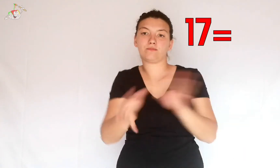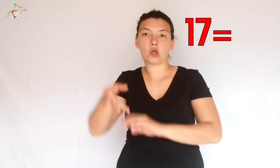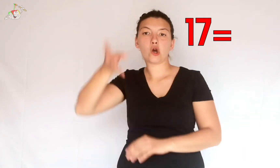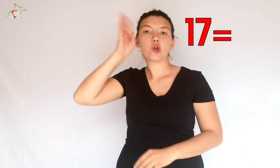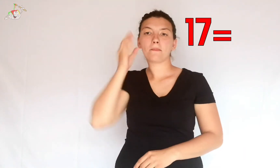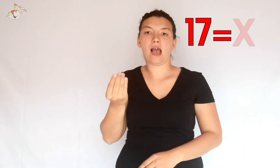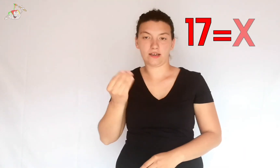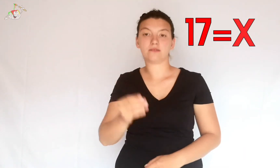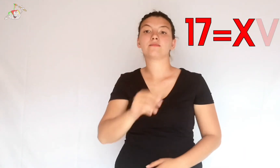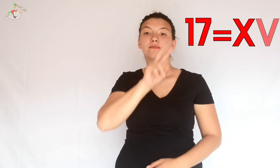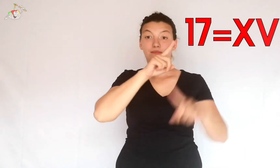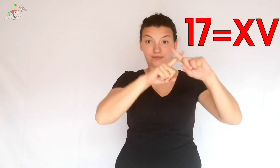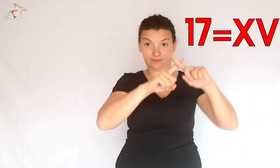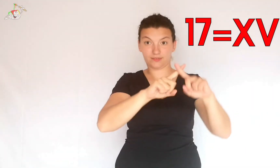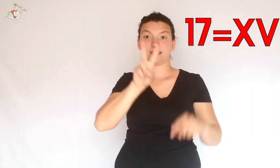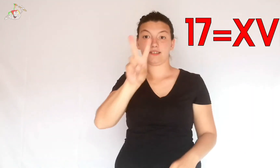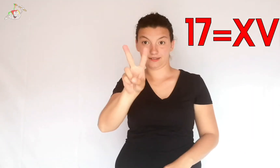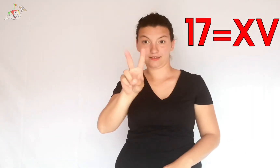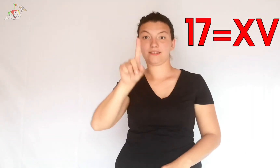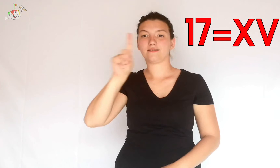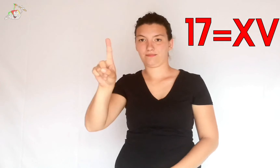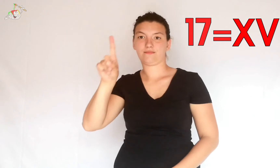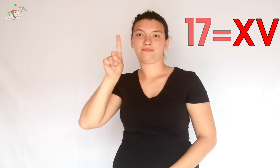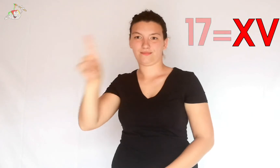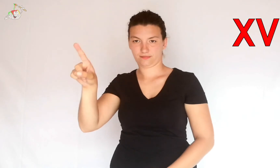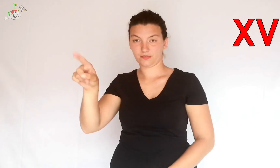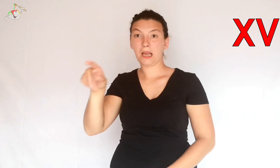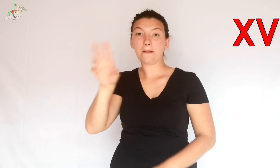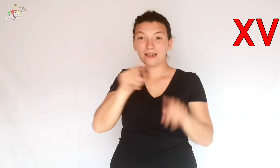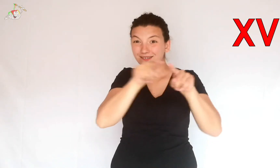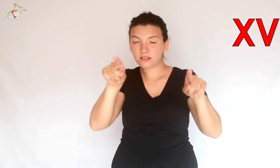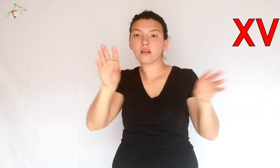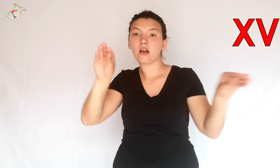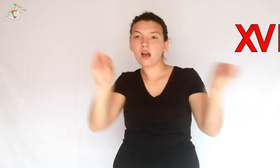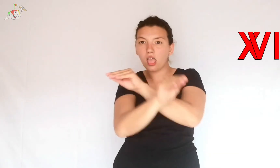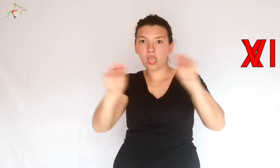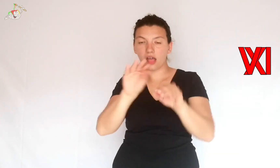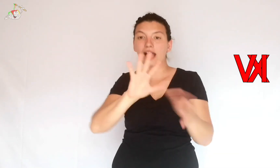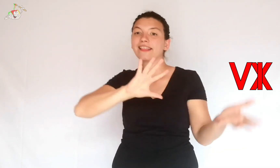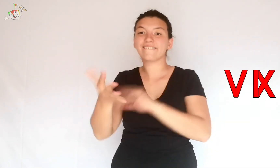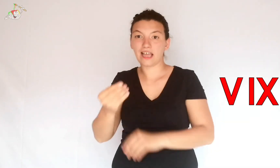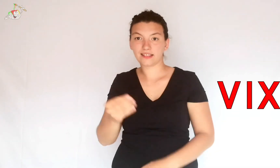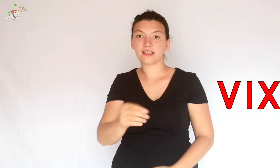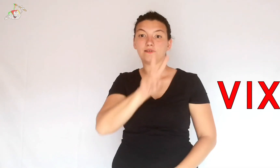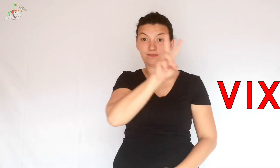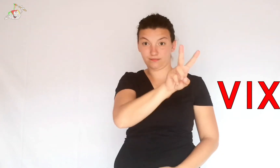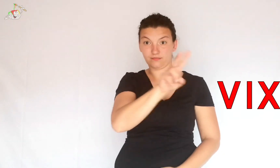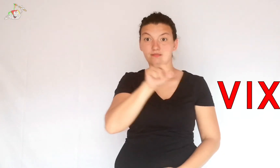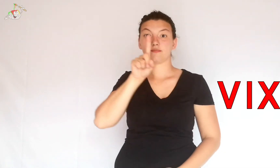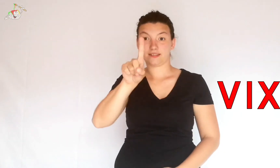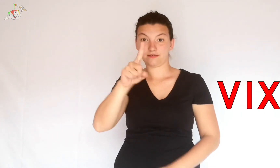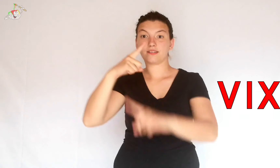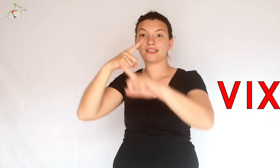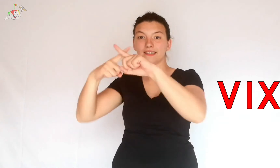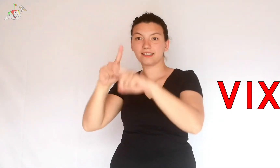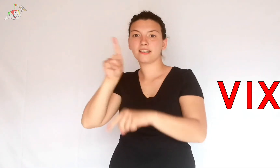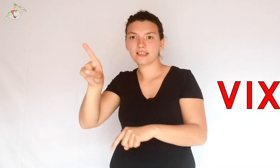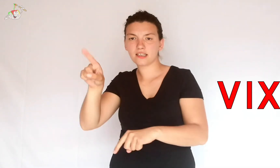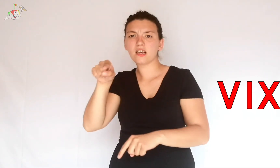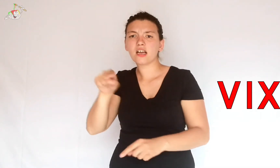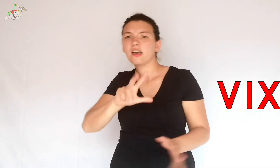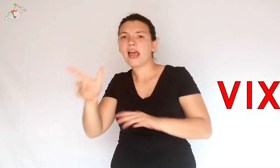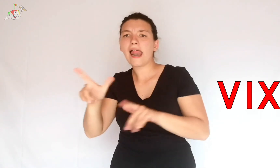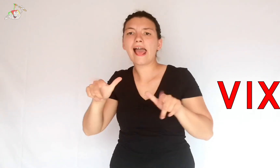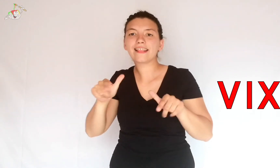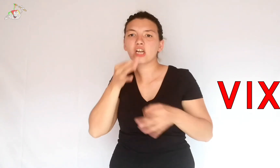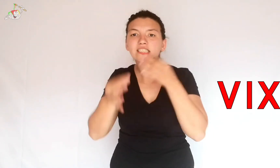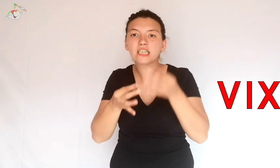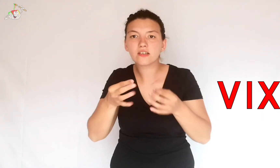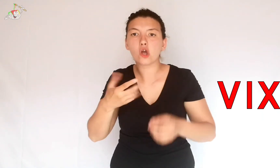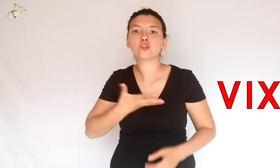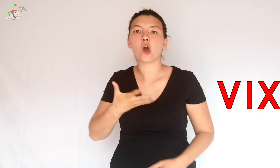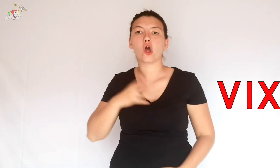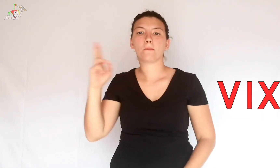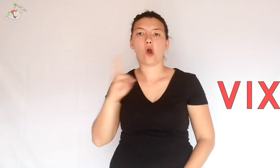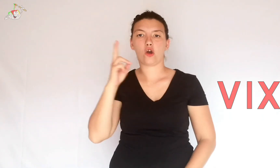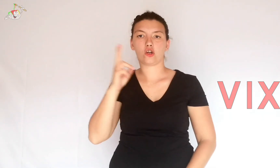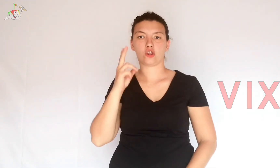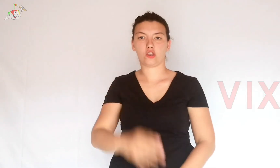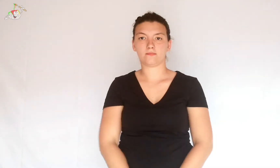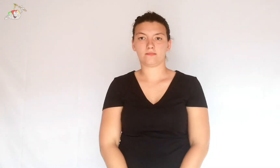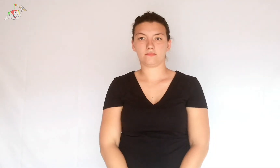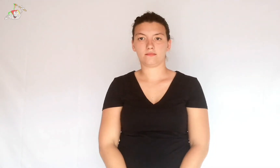the Roman numeral XVII, an anagram of VIXI which in Latin means "I am dead".